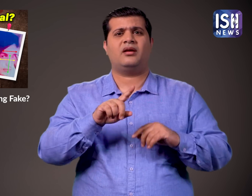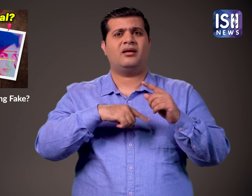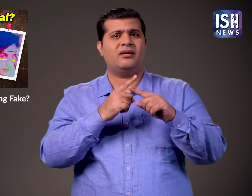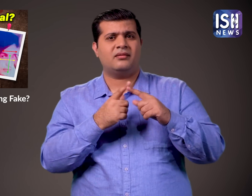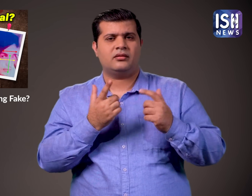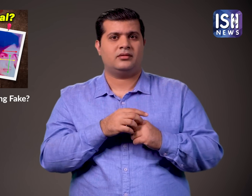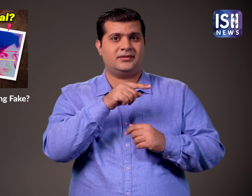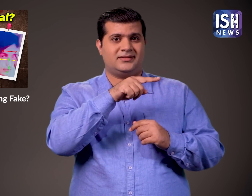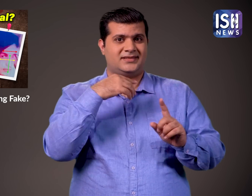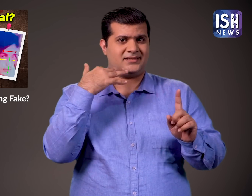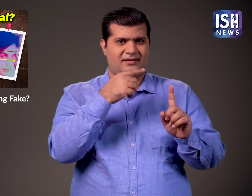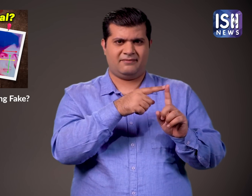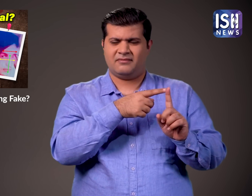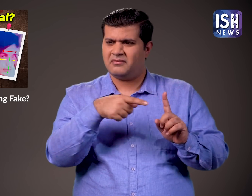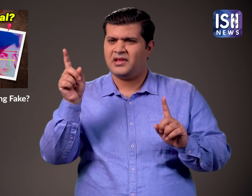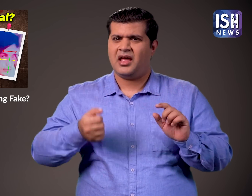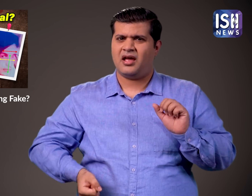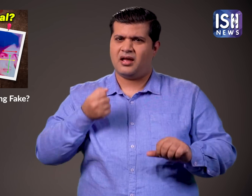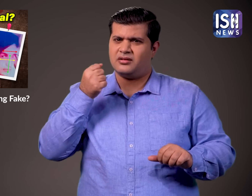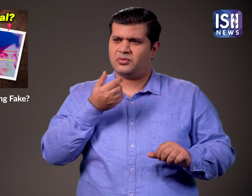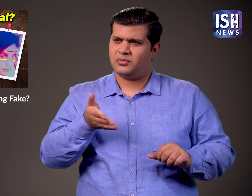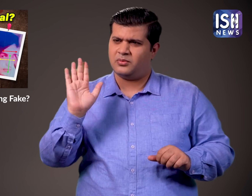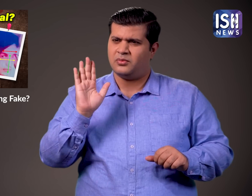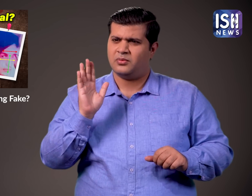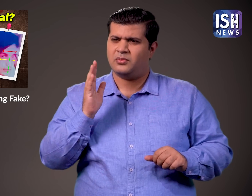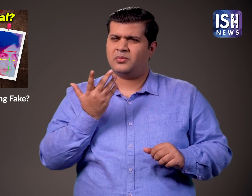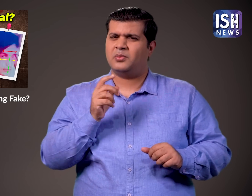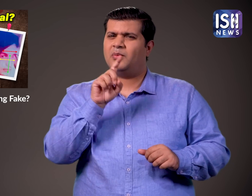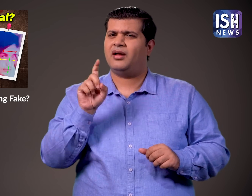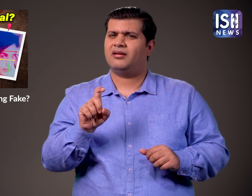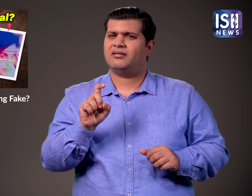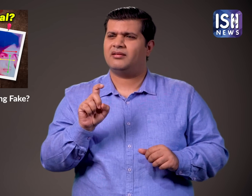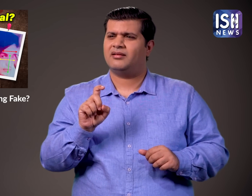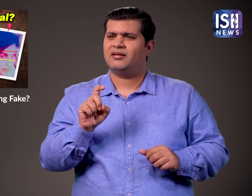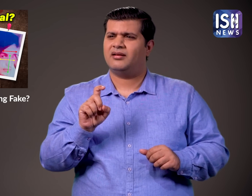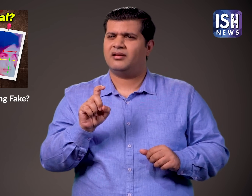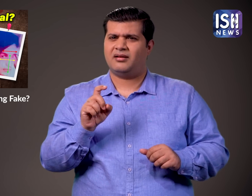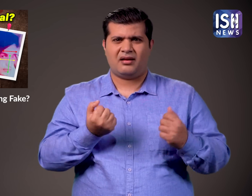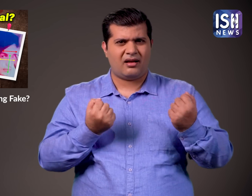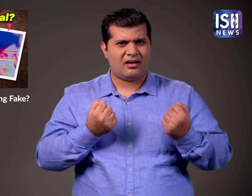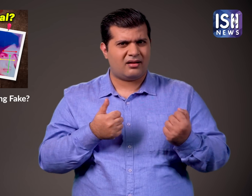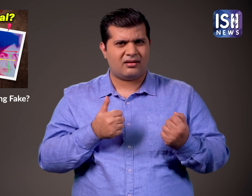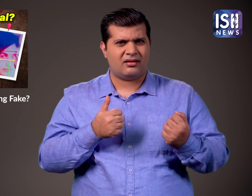Why did Saif take a rickshaw to the hospital? Doesn’t he have his own car?